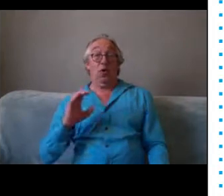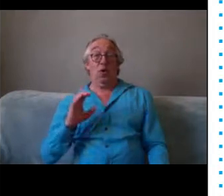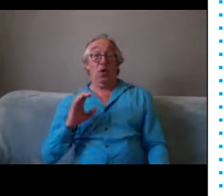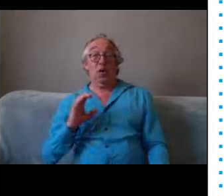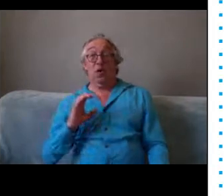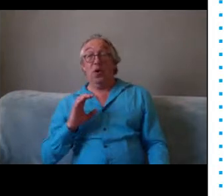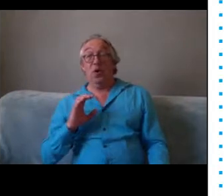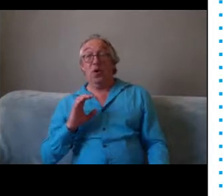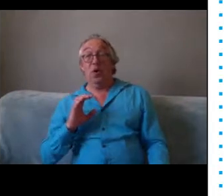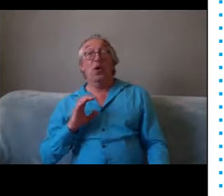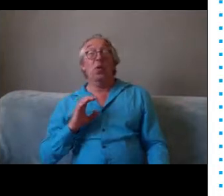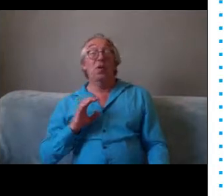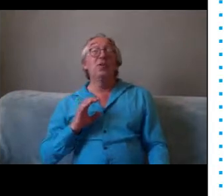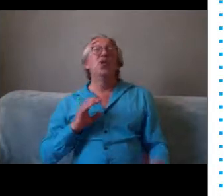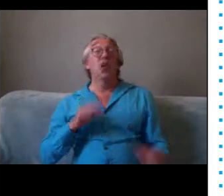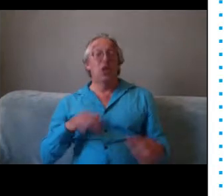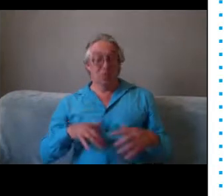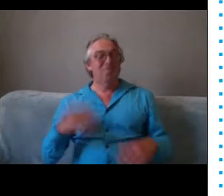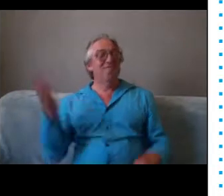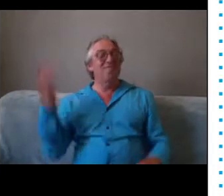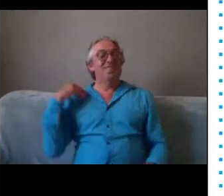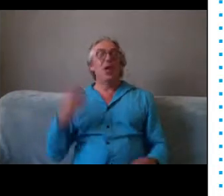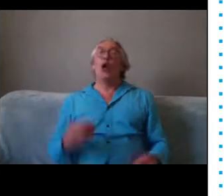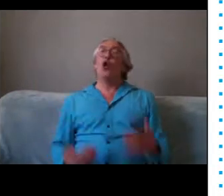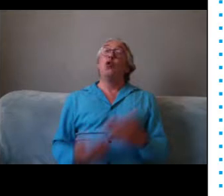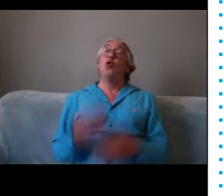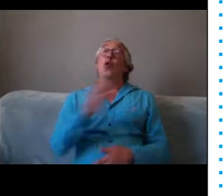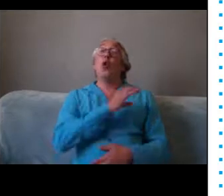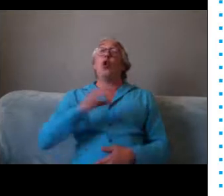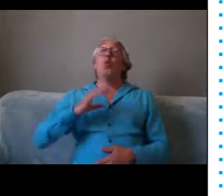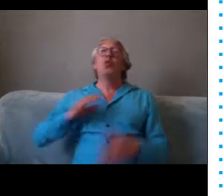that can get to know other students by joining activities